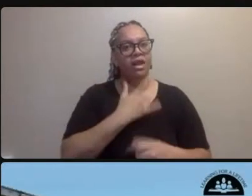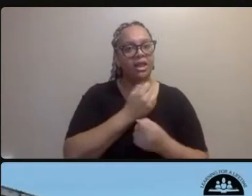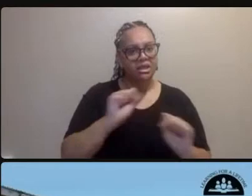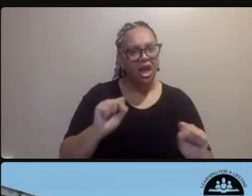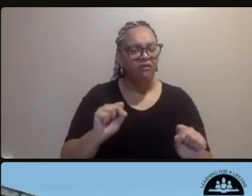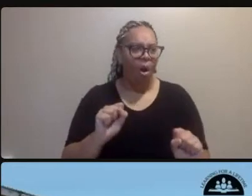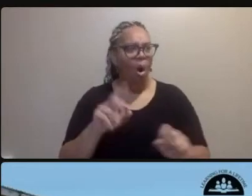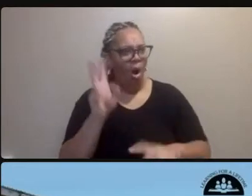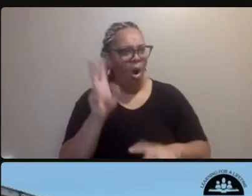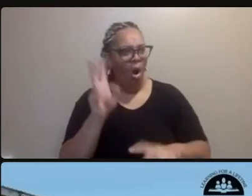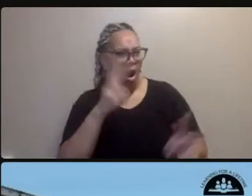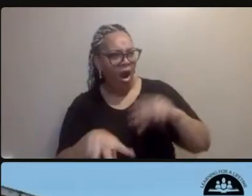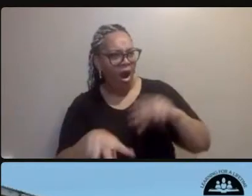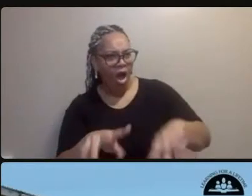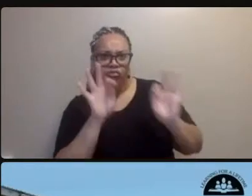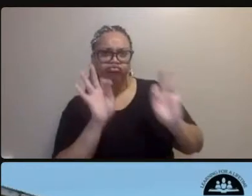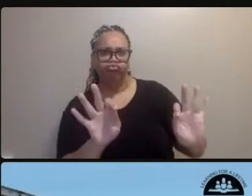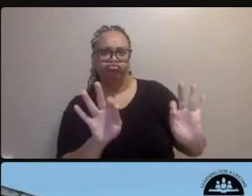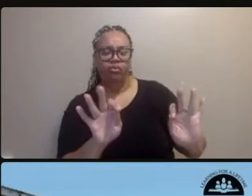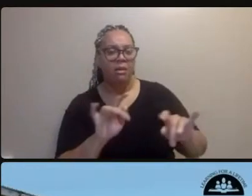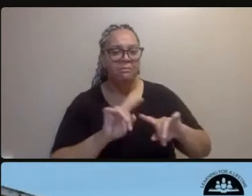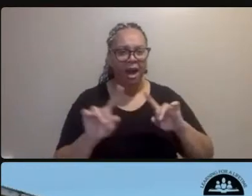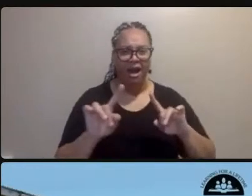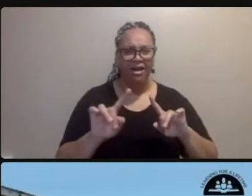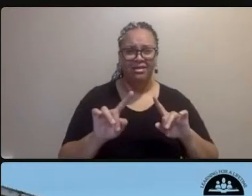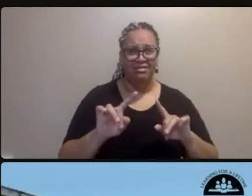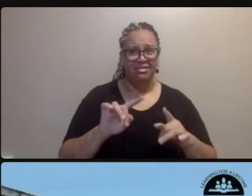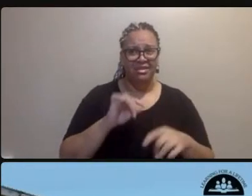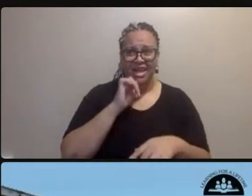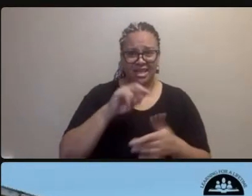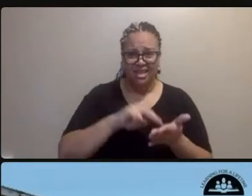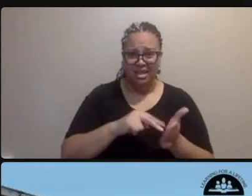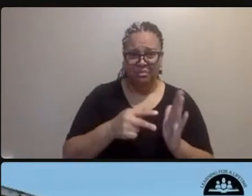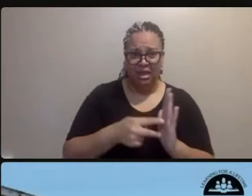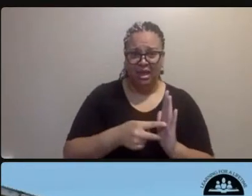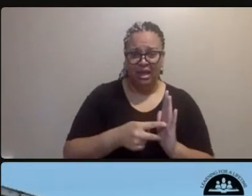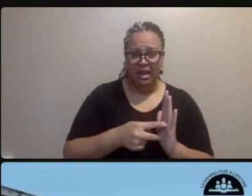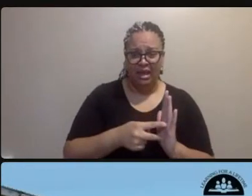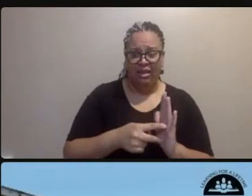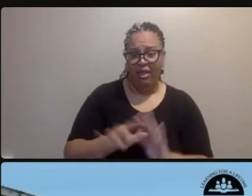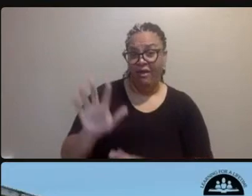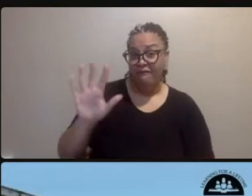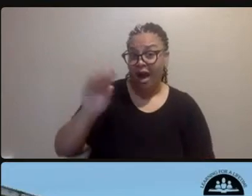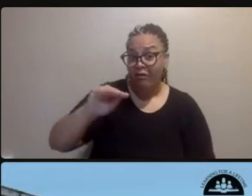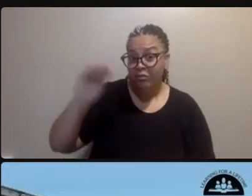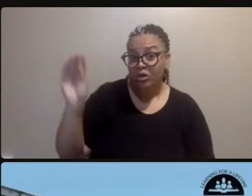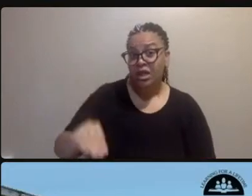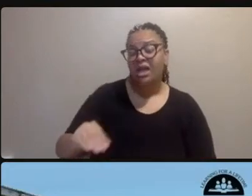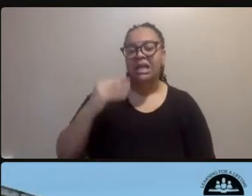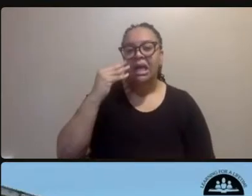PERCENT OF OUR STUDENTS REPORT